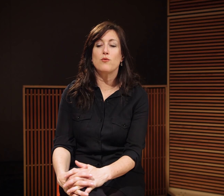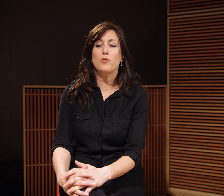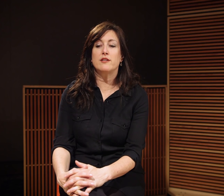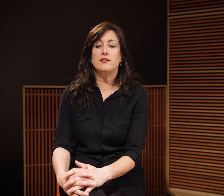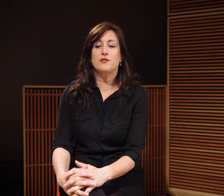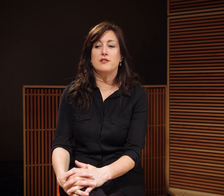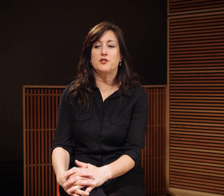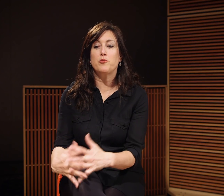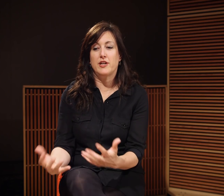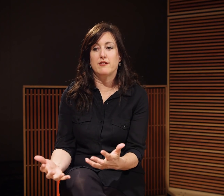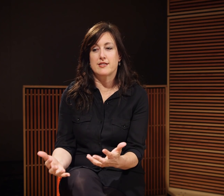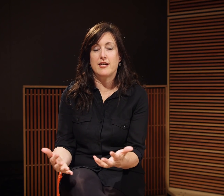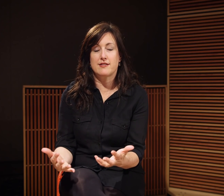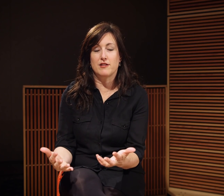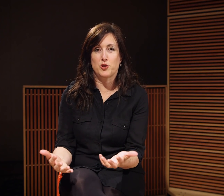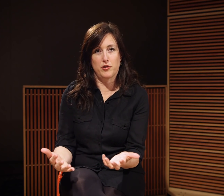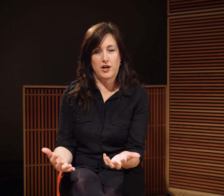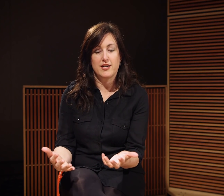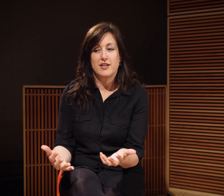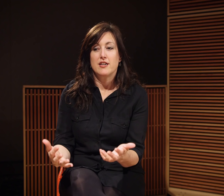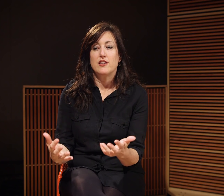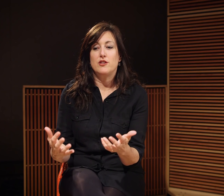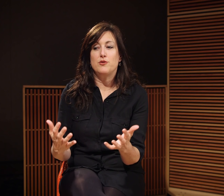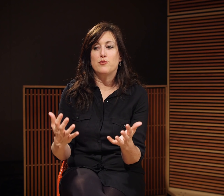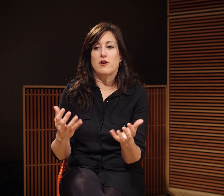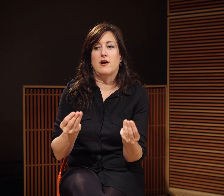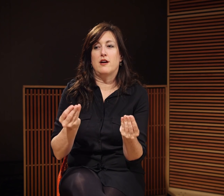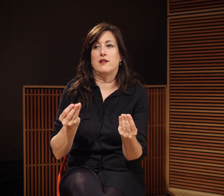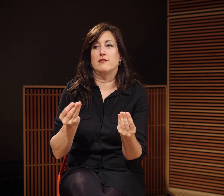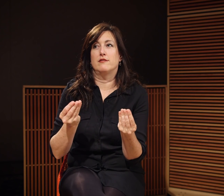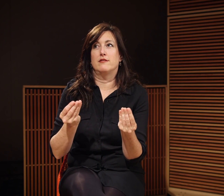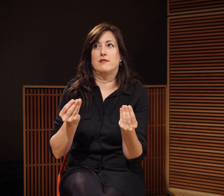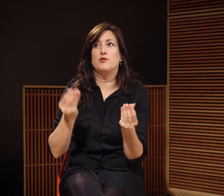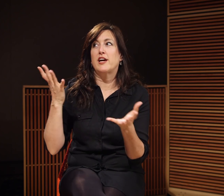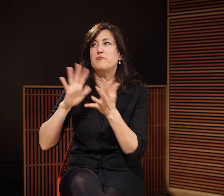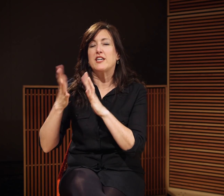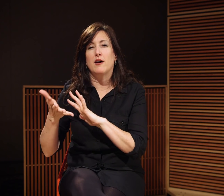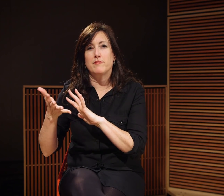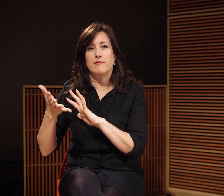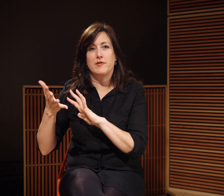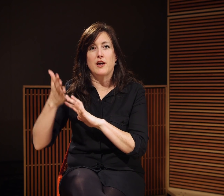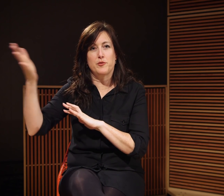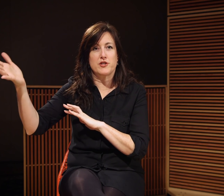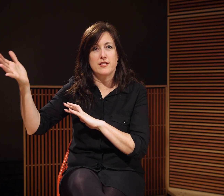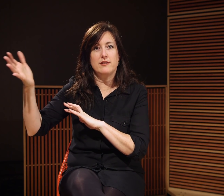So when you're interpreting as an ASL interpreter, you kind of become the other person,